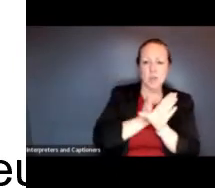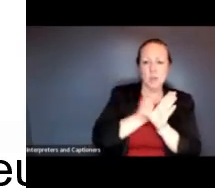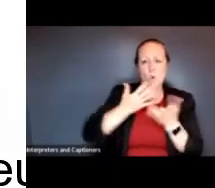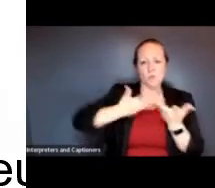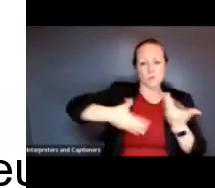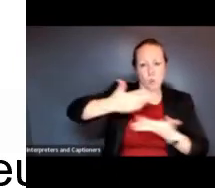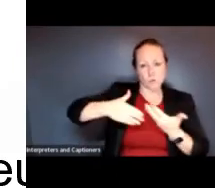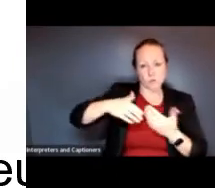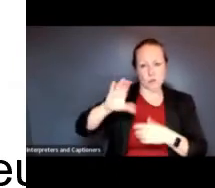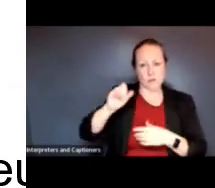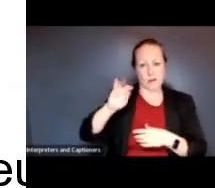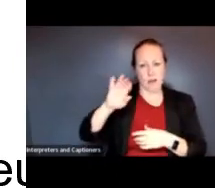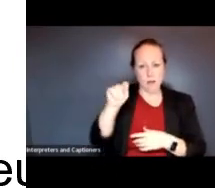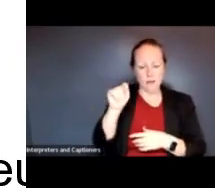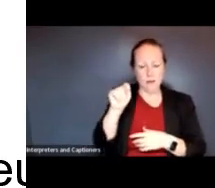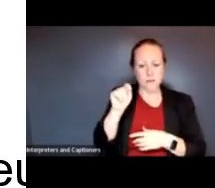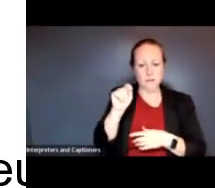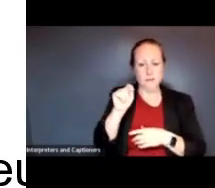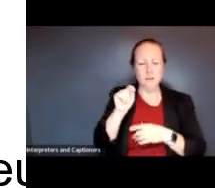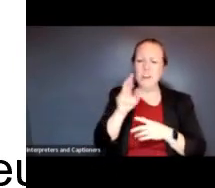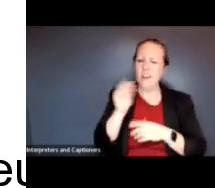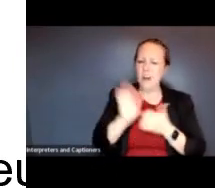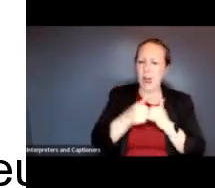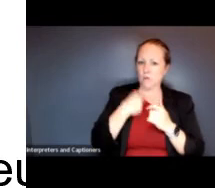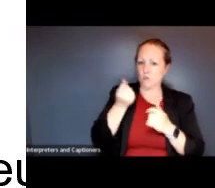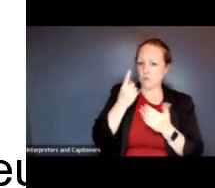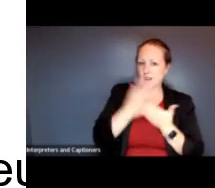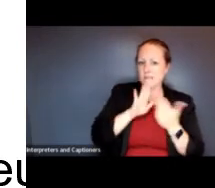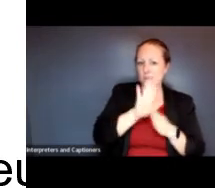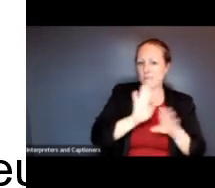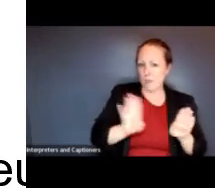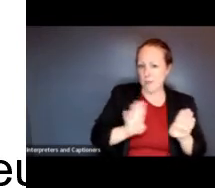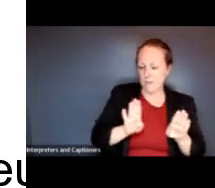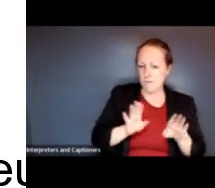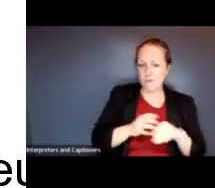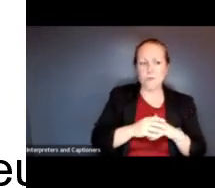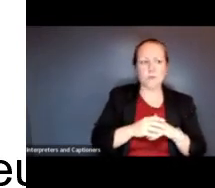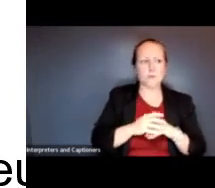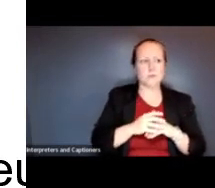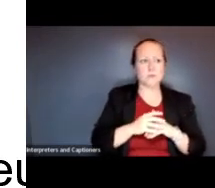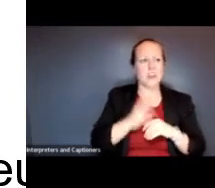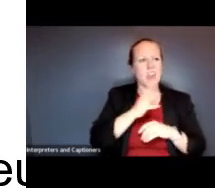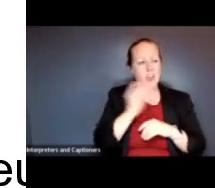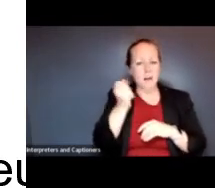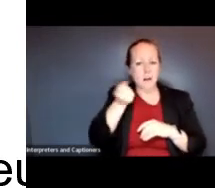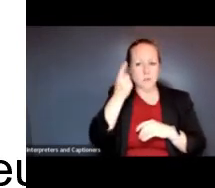understand some of the sort of behaviors that they're having, you know, with understanding a little bit more about TBI can